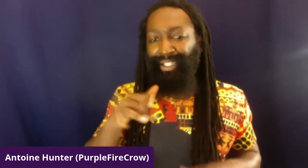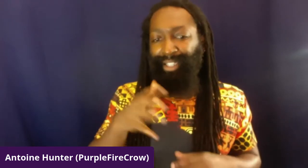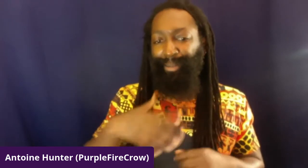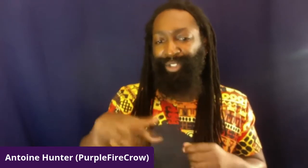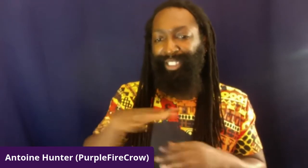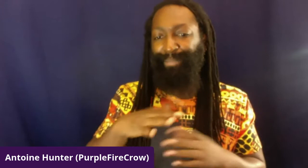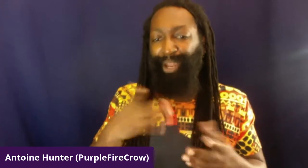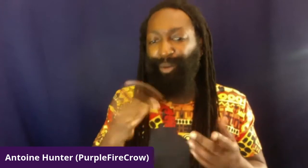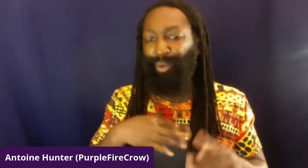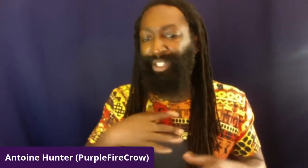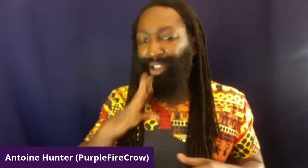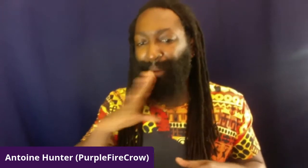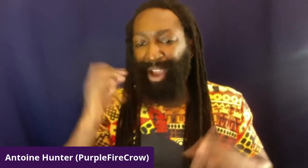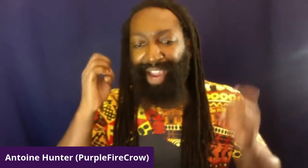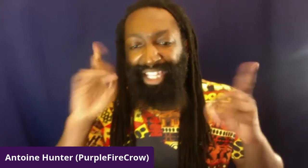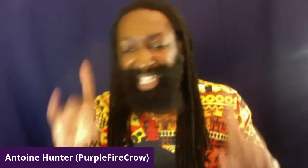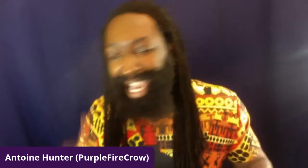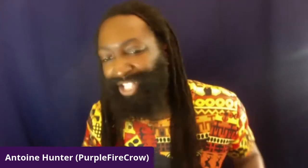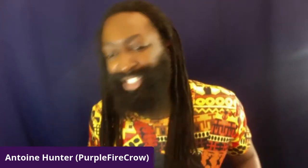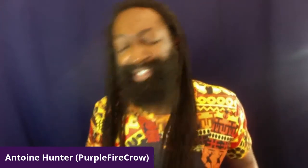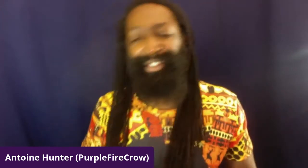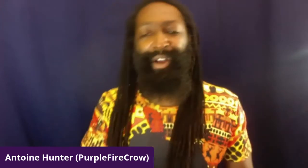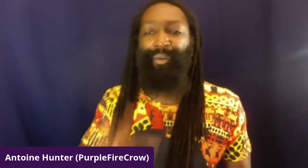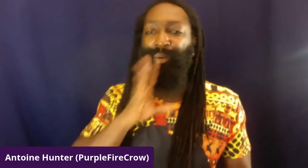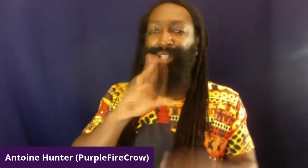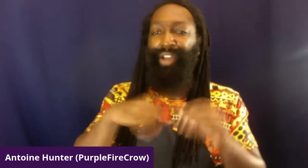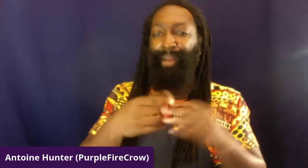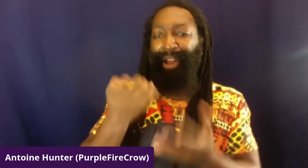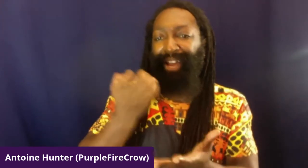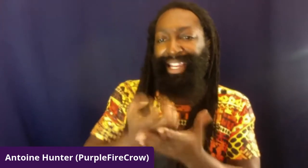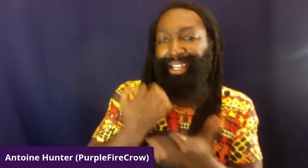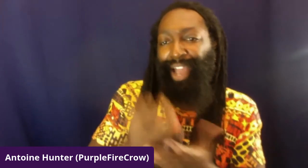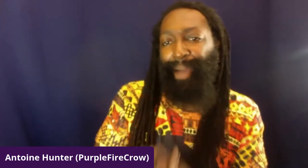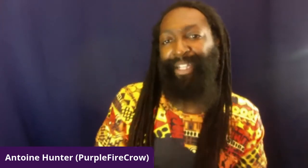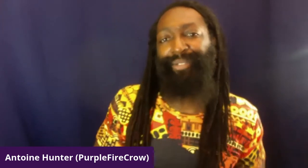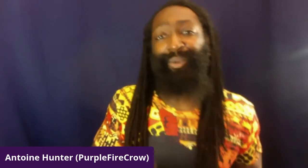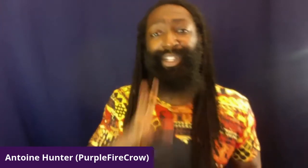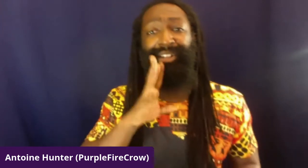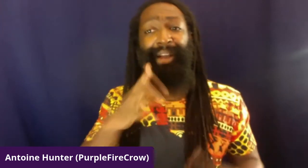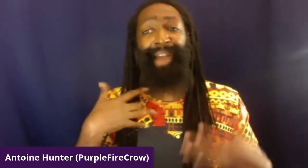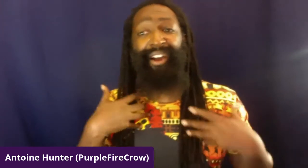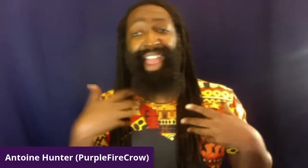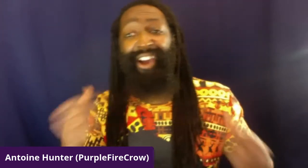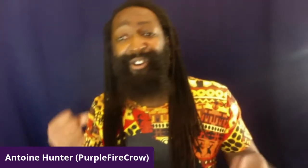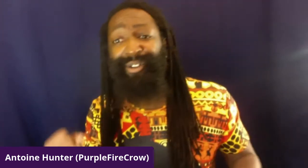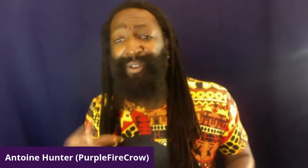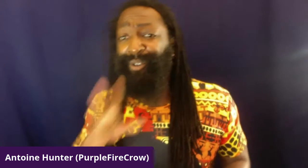Let's come to a space where we could talk about education. Where we could talk about economics, where we could talk about our health.